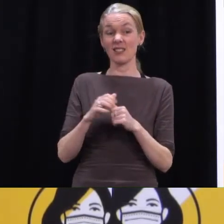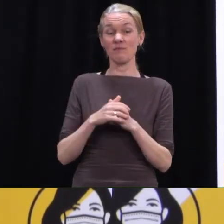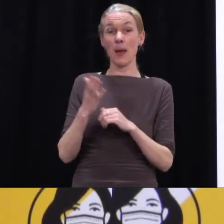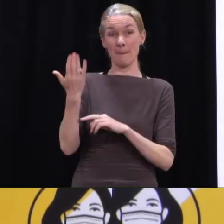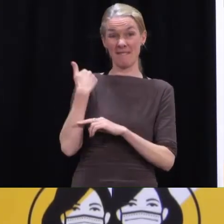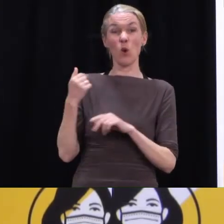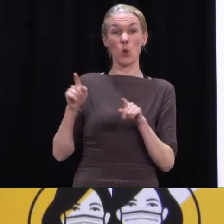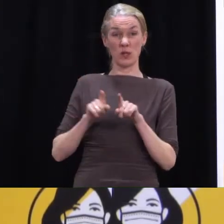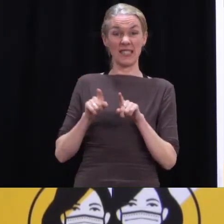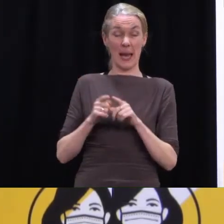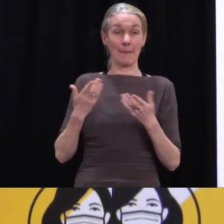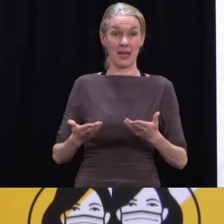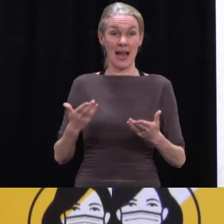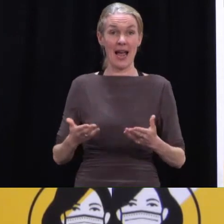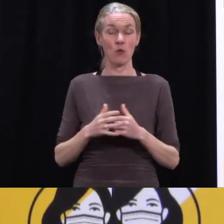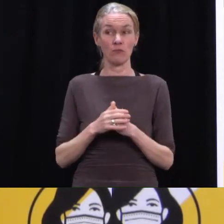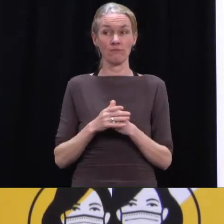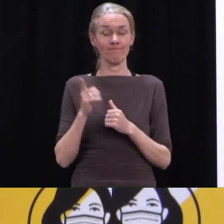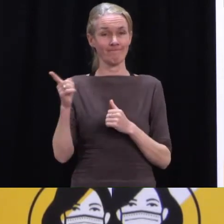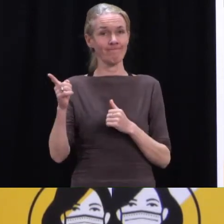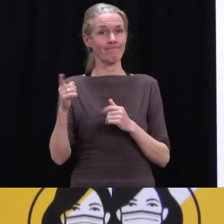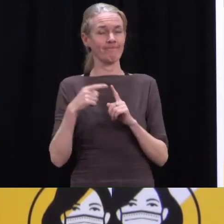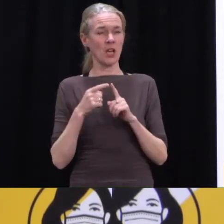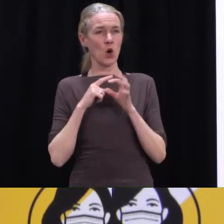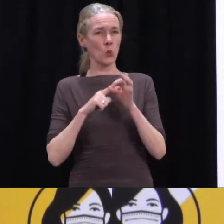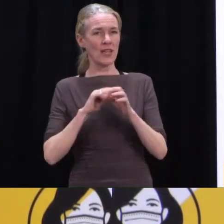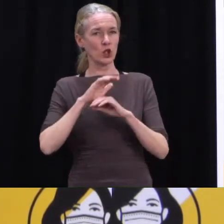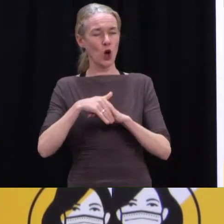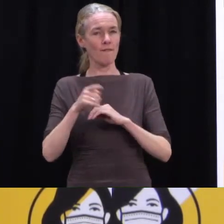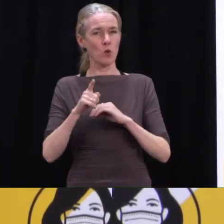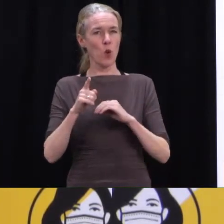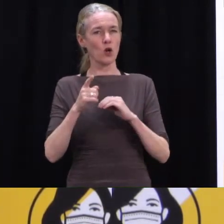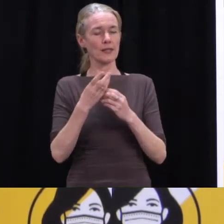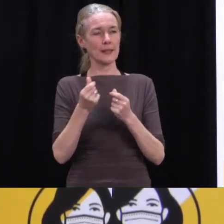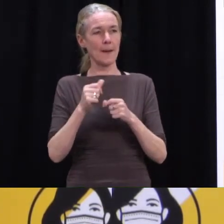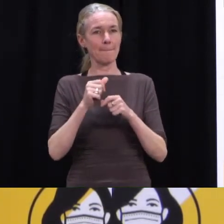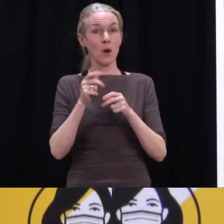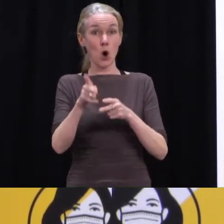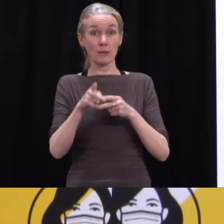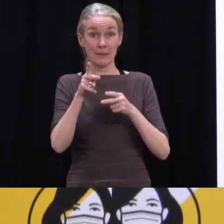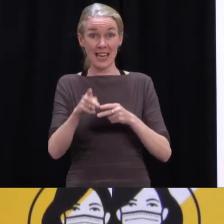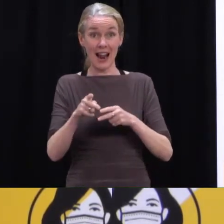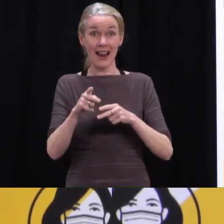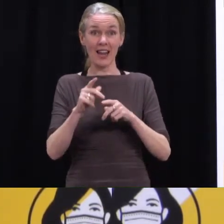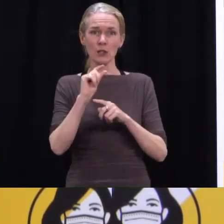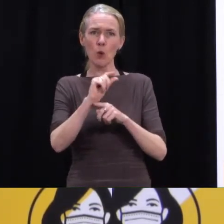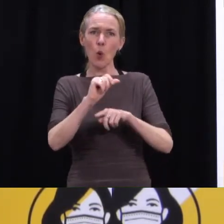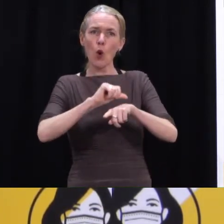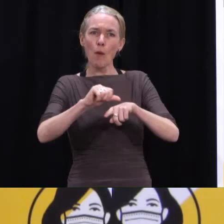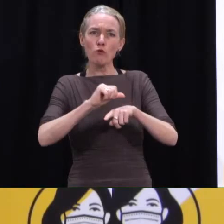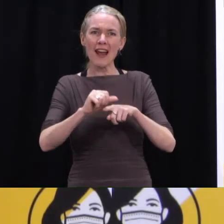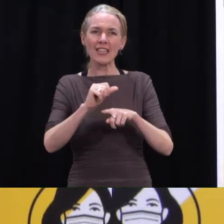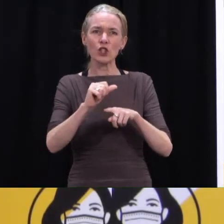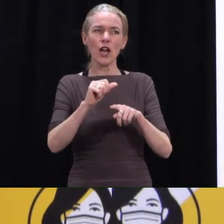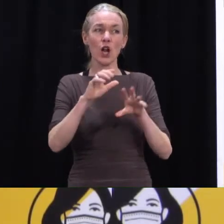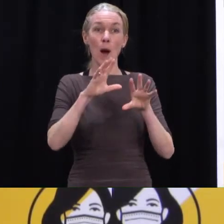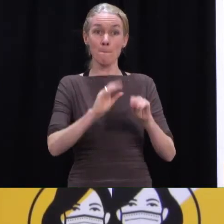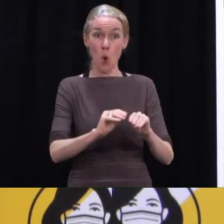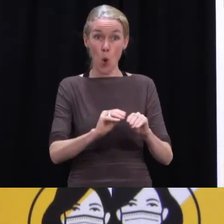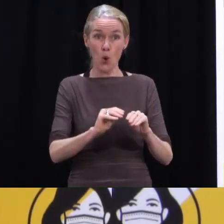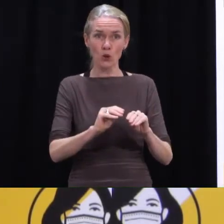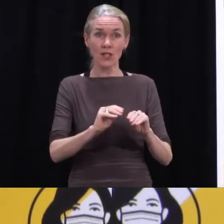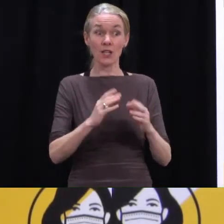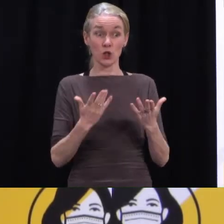alert level 3 safely and has